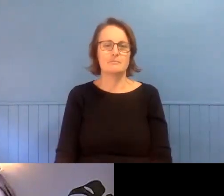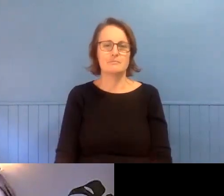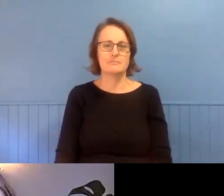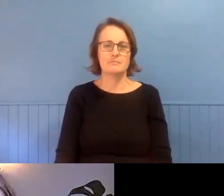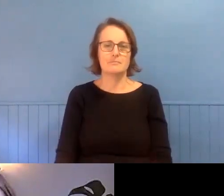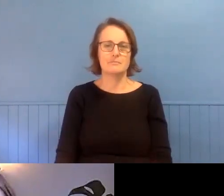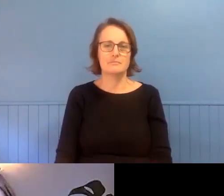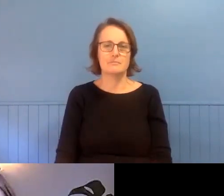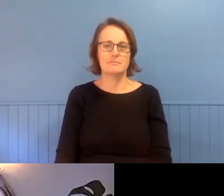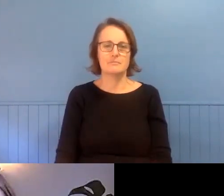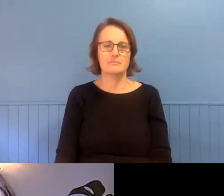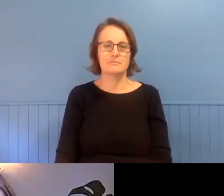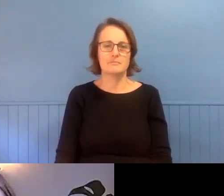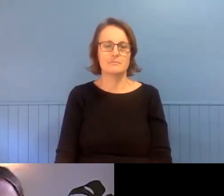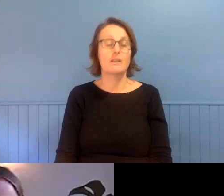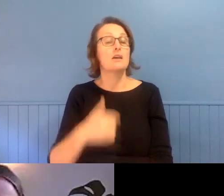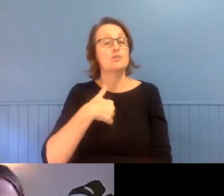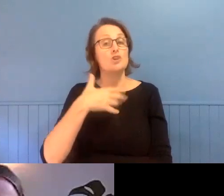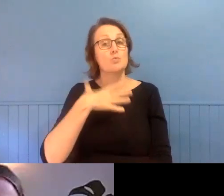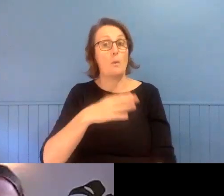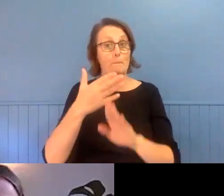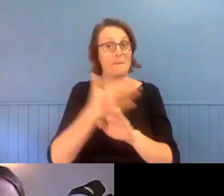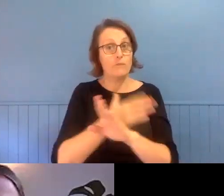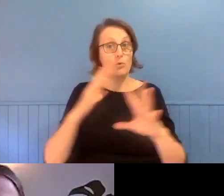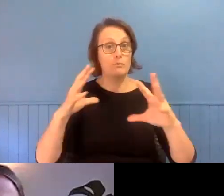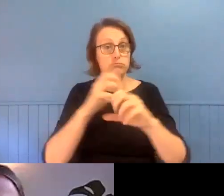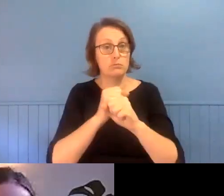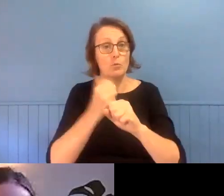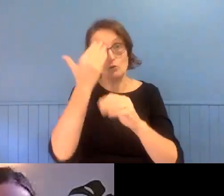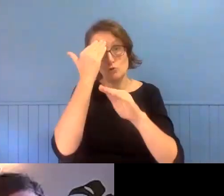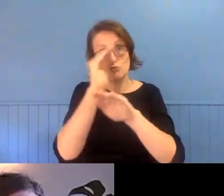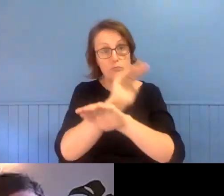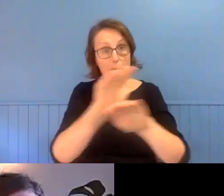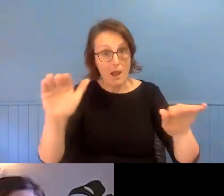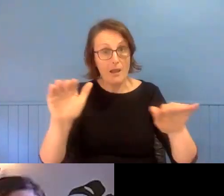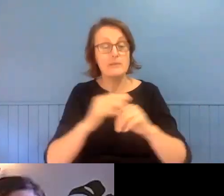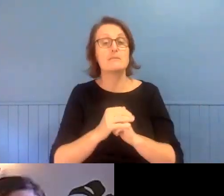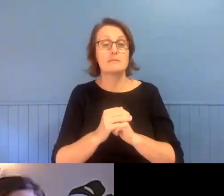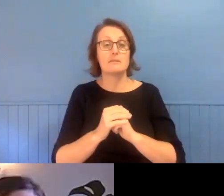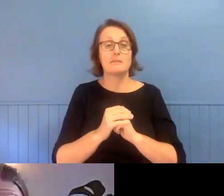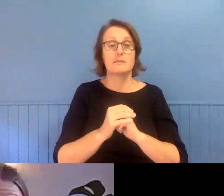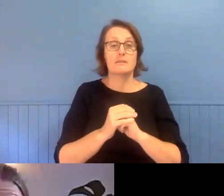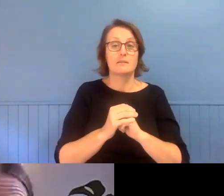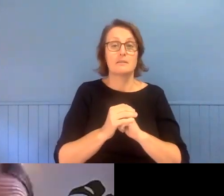wanted to before we wrap up, remind everyone this Friday at 11:00am